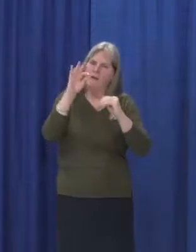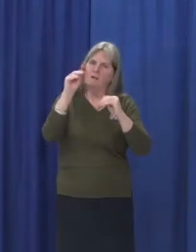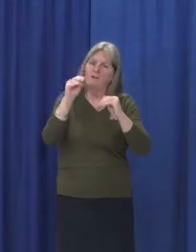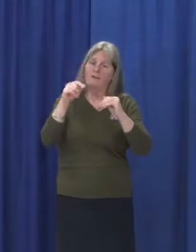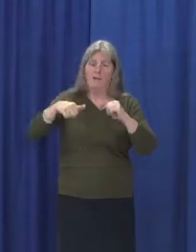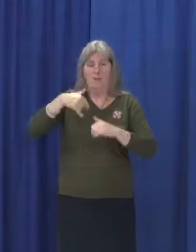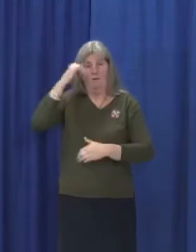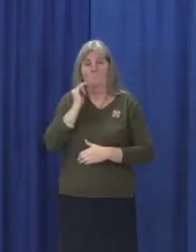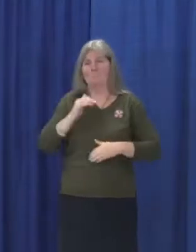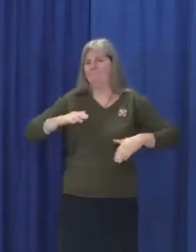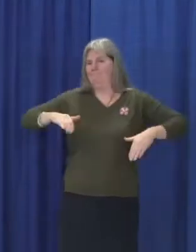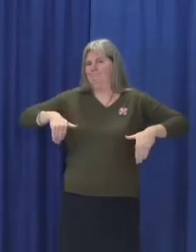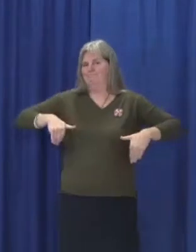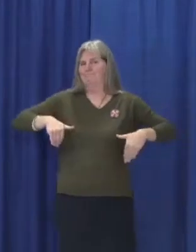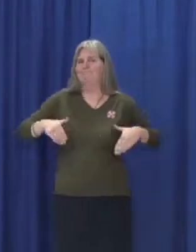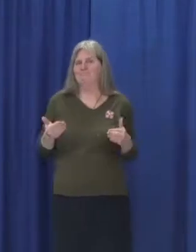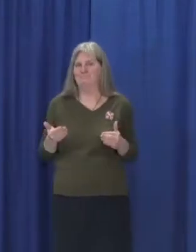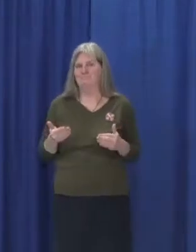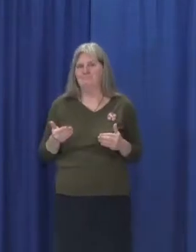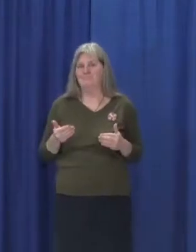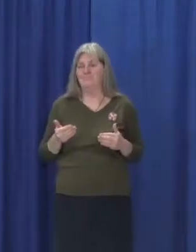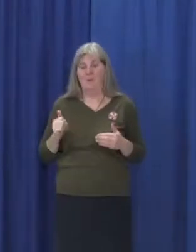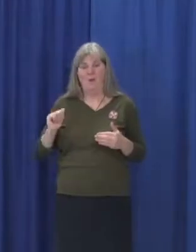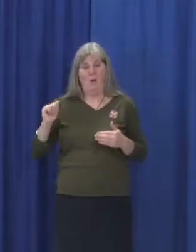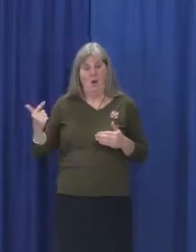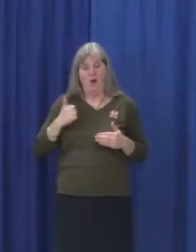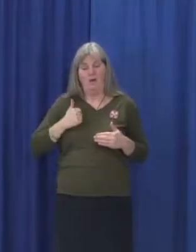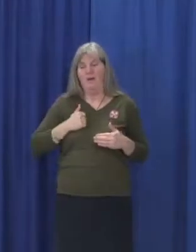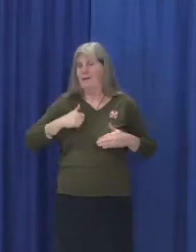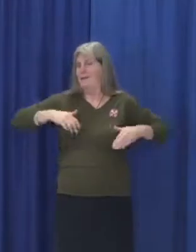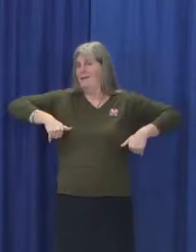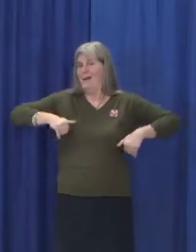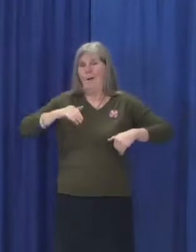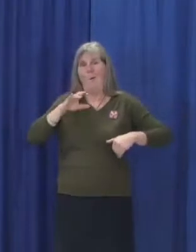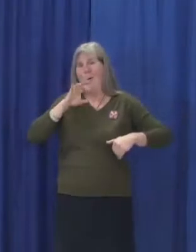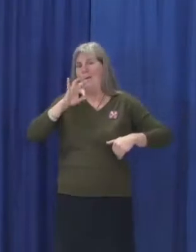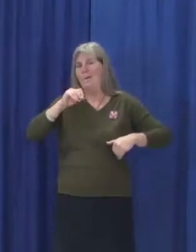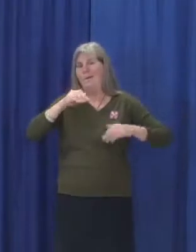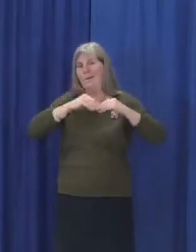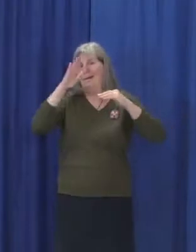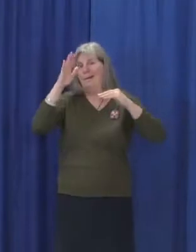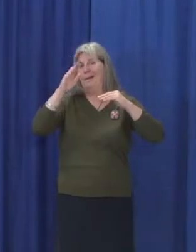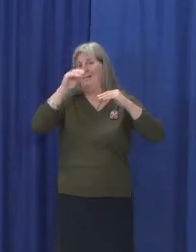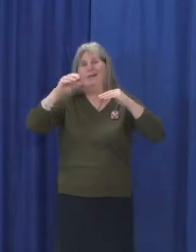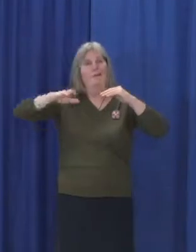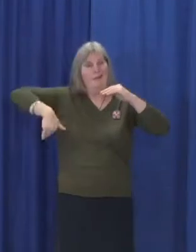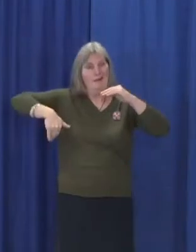We are not at that level. No Canadian jurisdiction is.